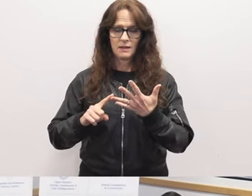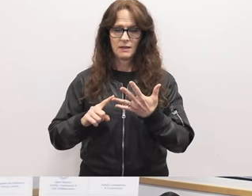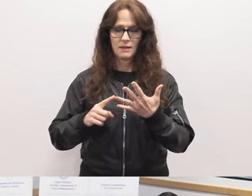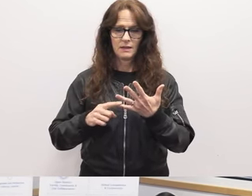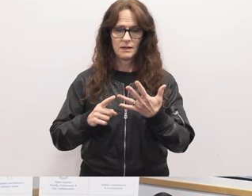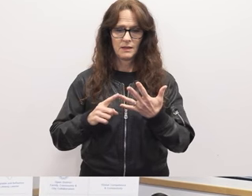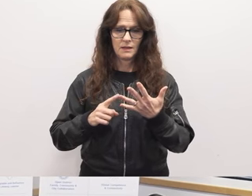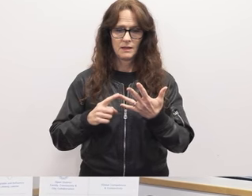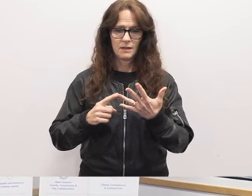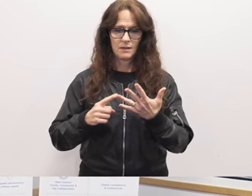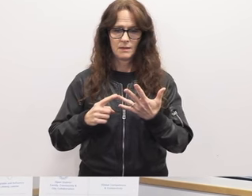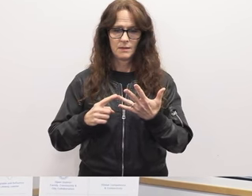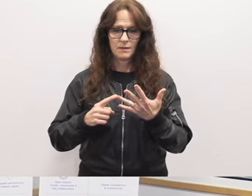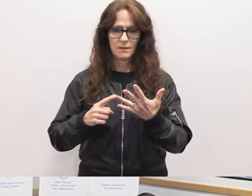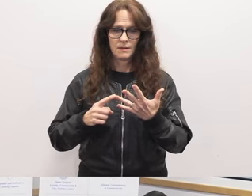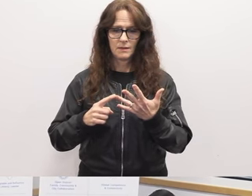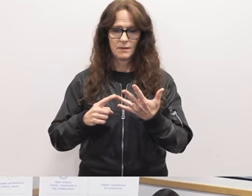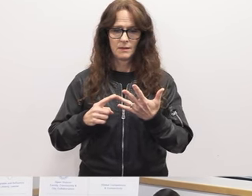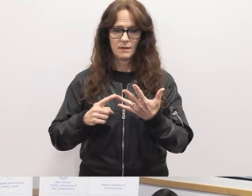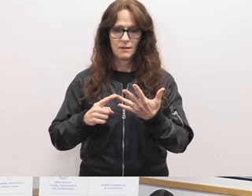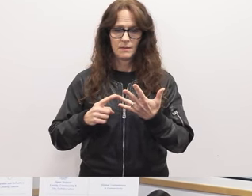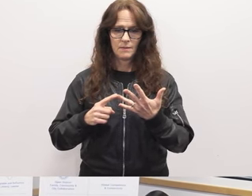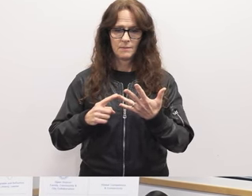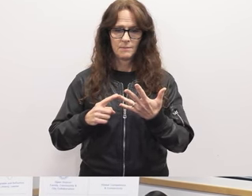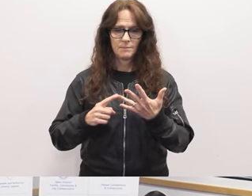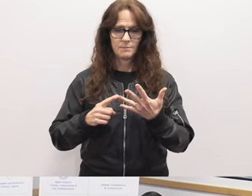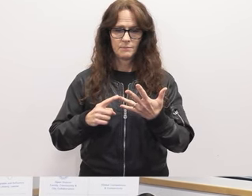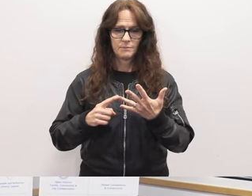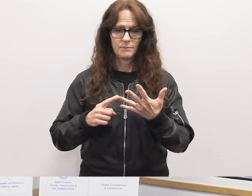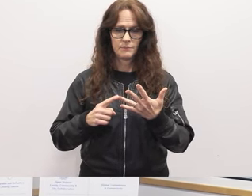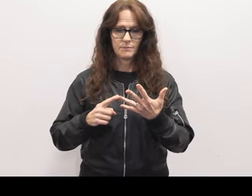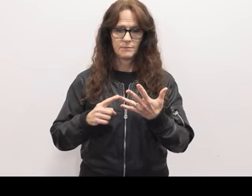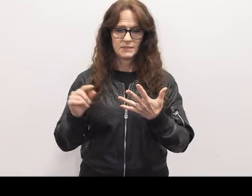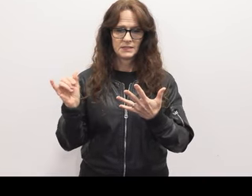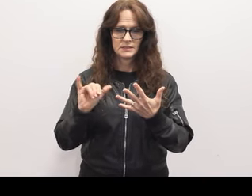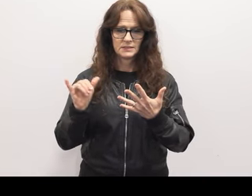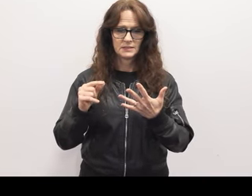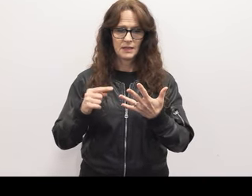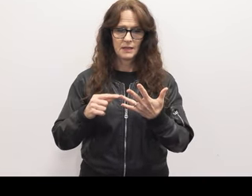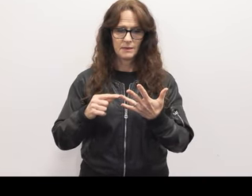[AJ Crabill] Doug. Same point about how we arrived at the numbers